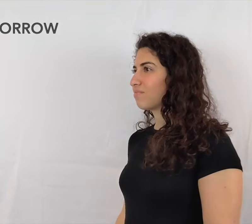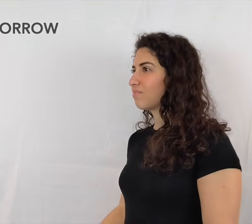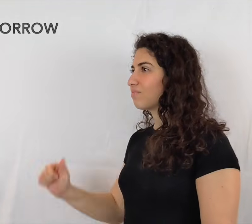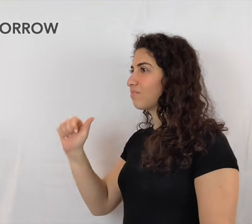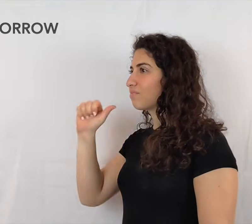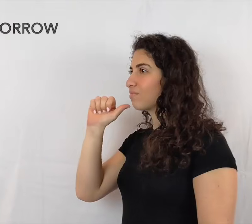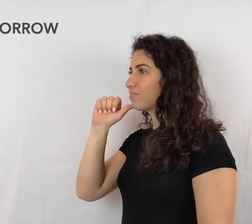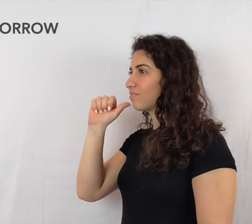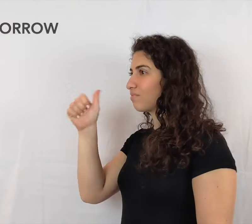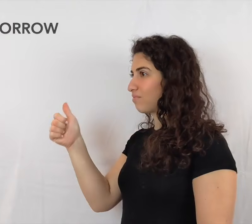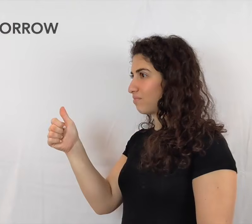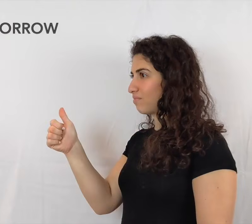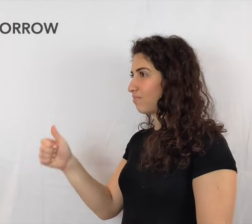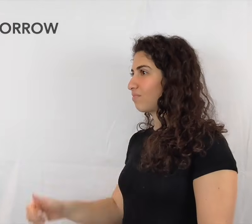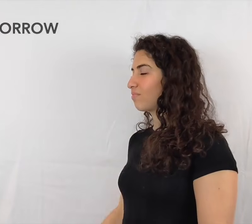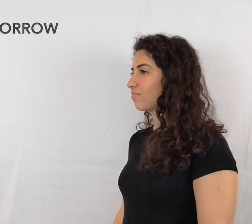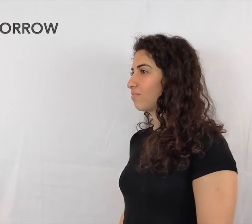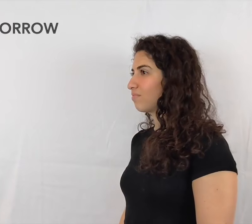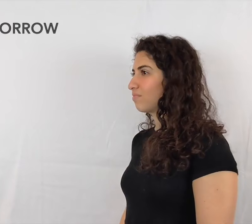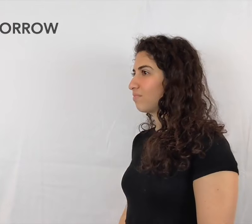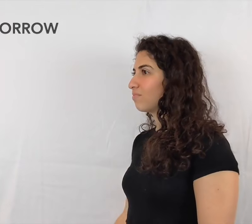Tomorrow.